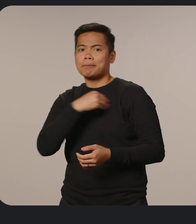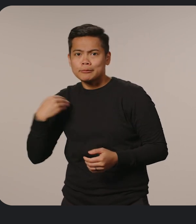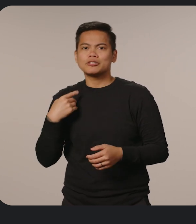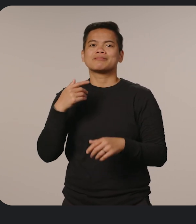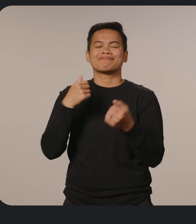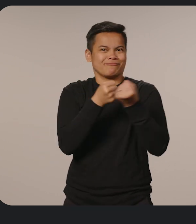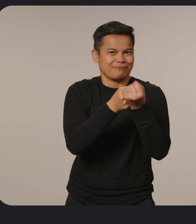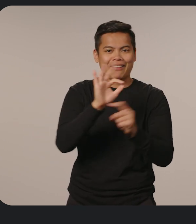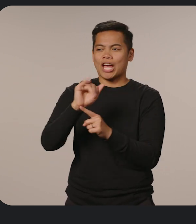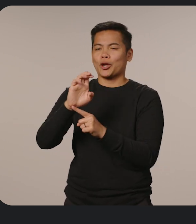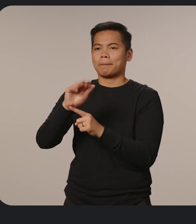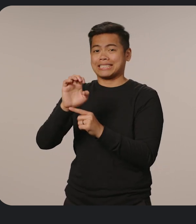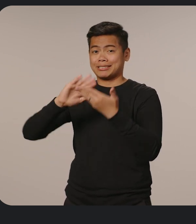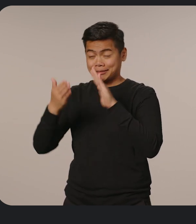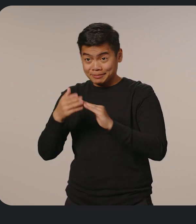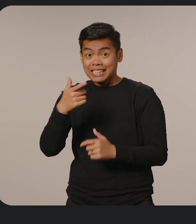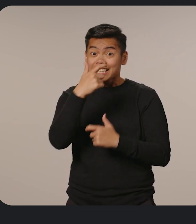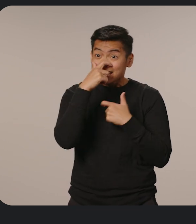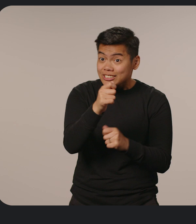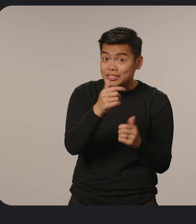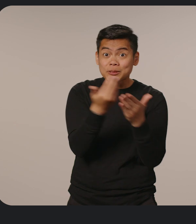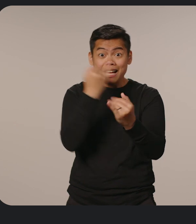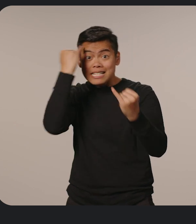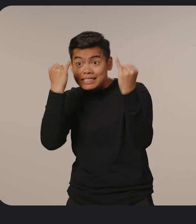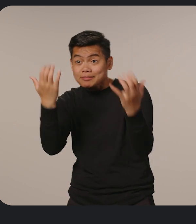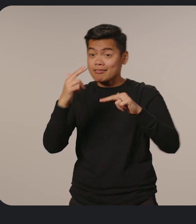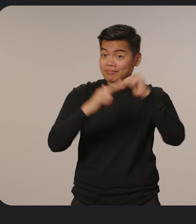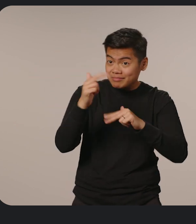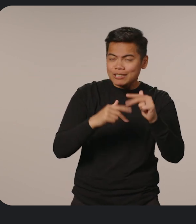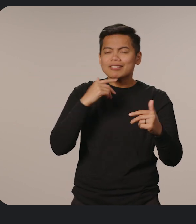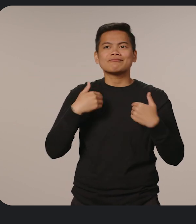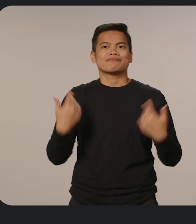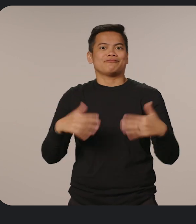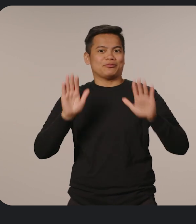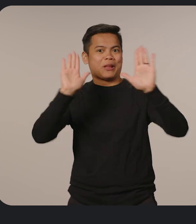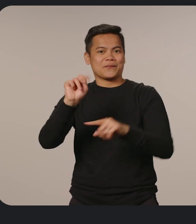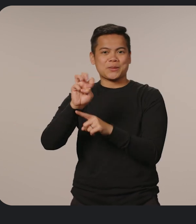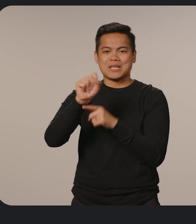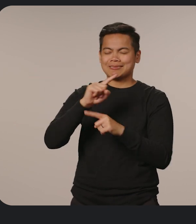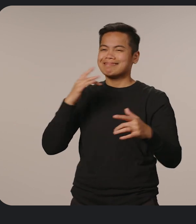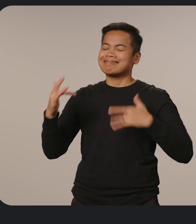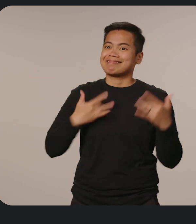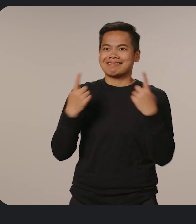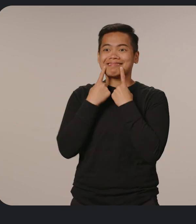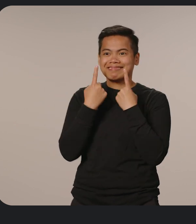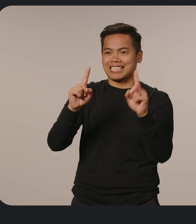the Firebase community if you have an interesting idea for a new extension you'd like to build we